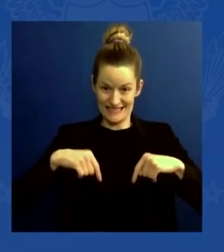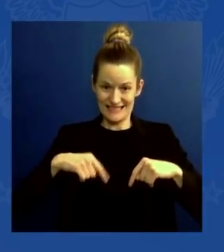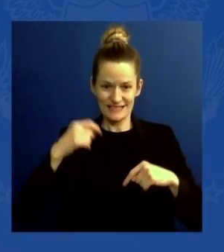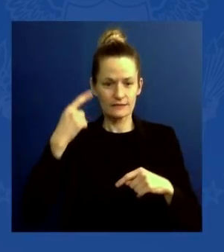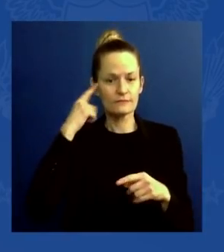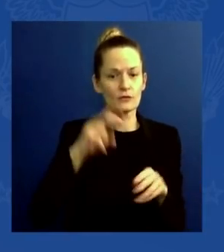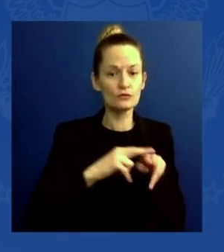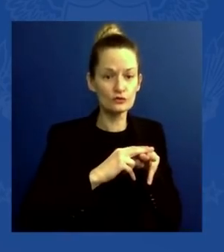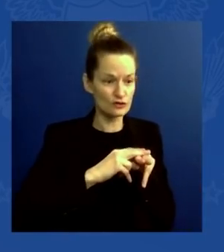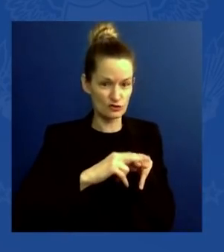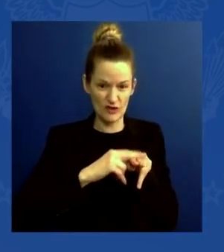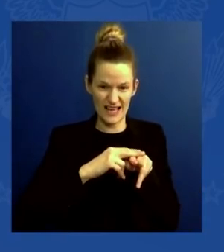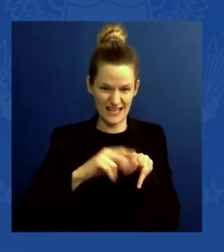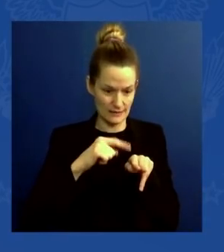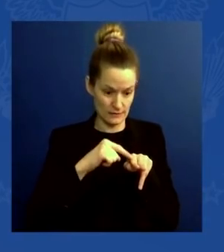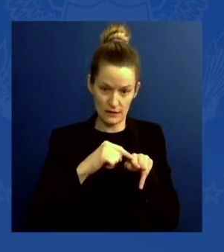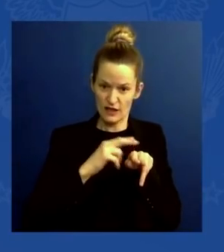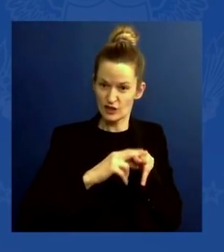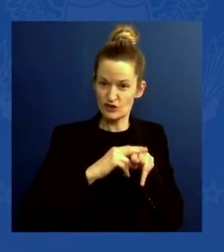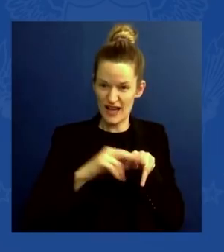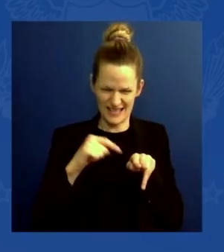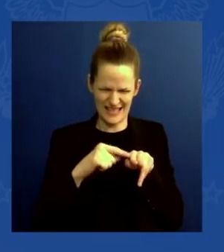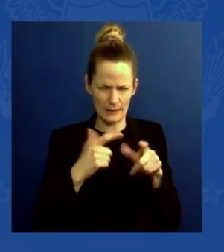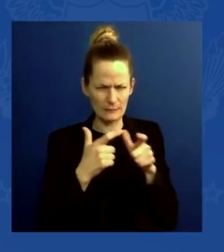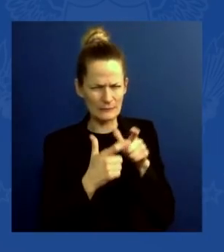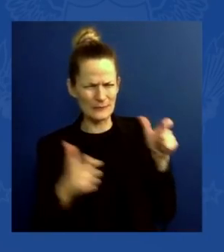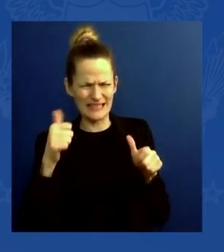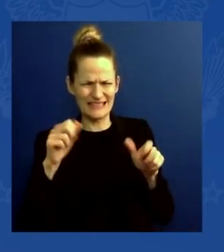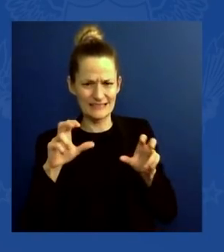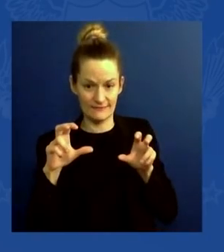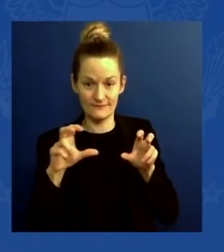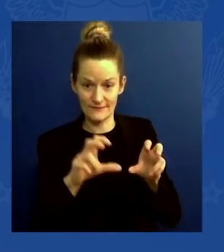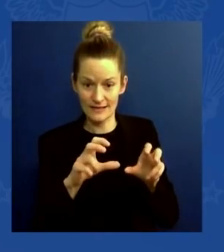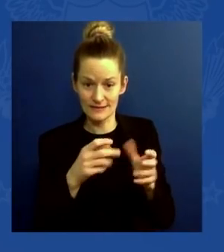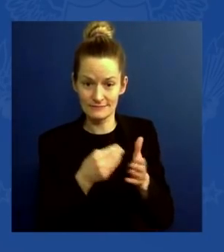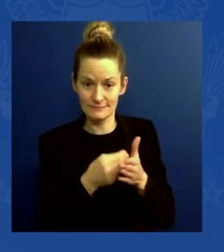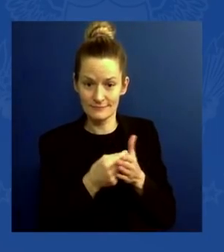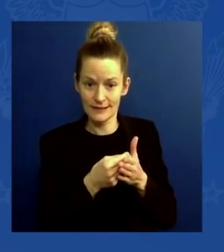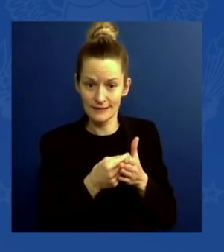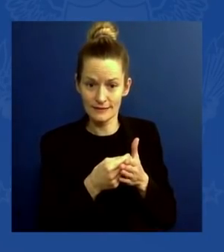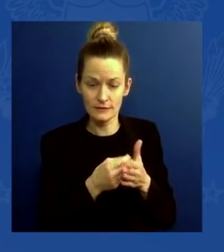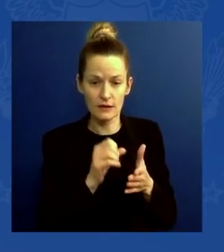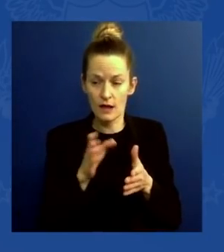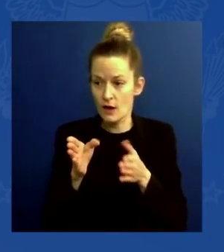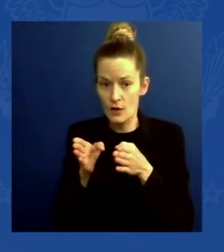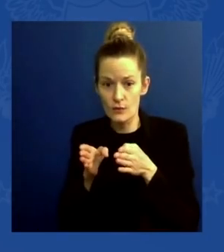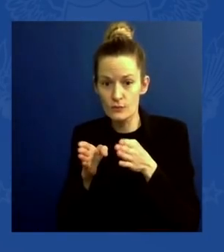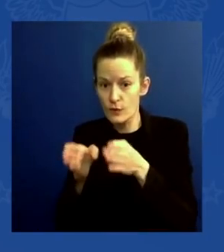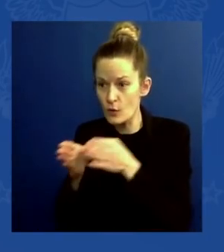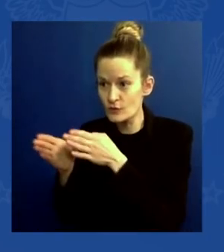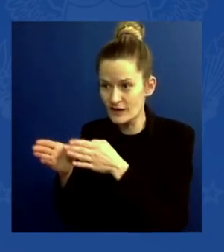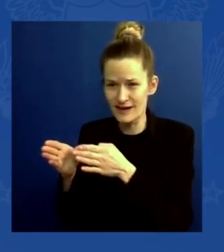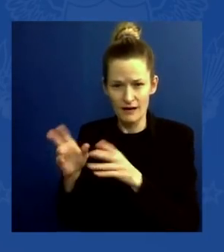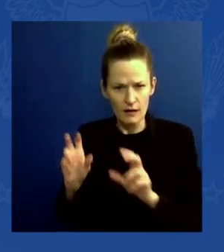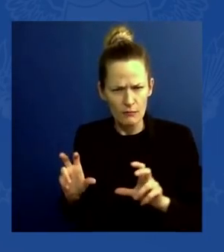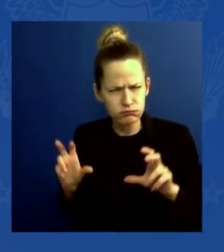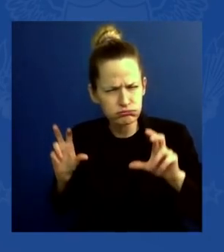and more investment in public transit than we've ever, ever made. Period. It's going to modernize our ports and our airports --